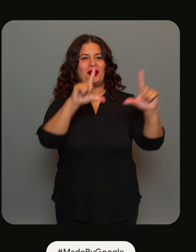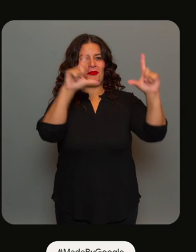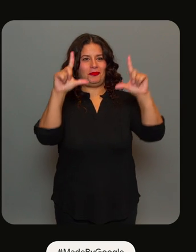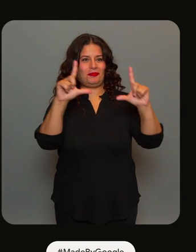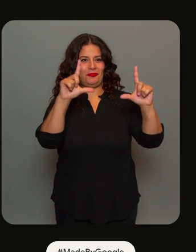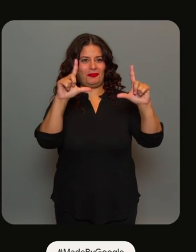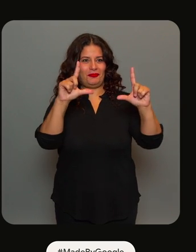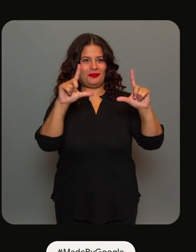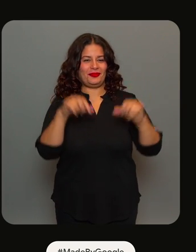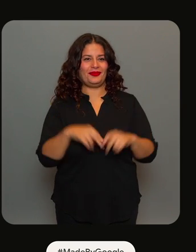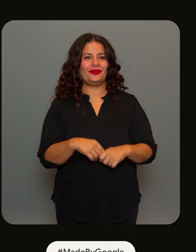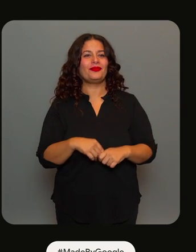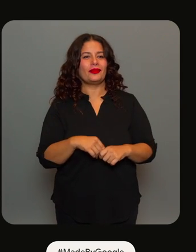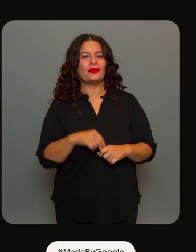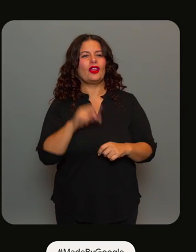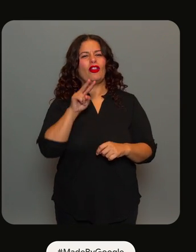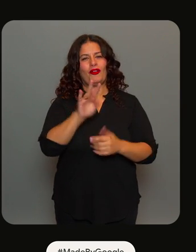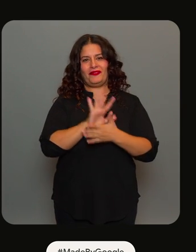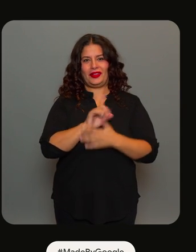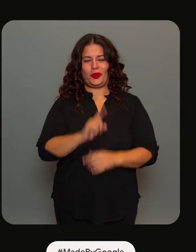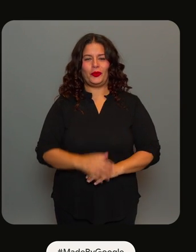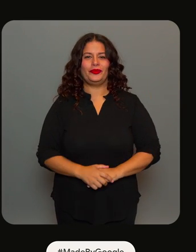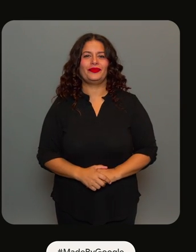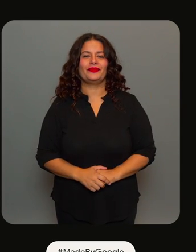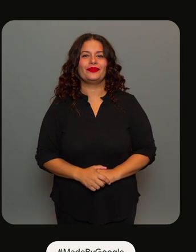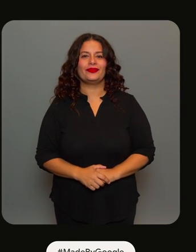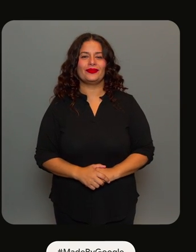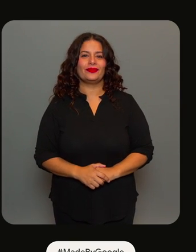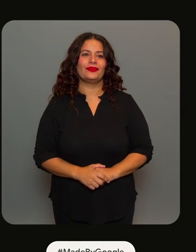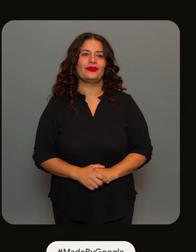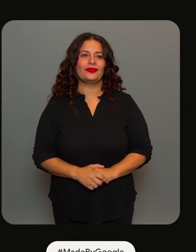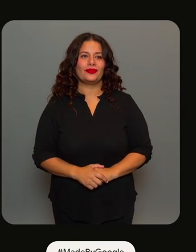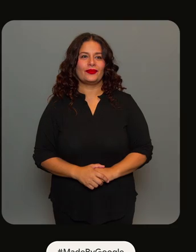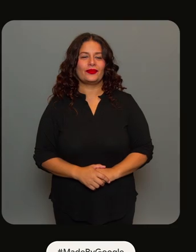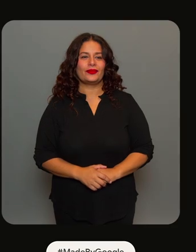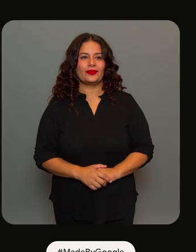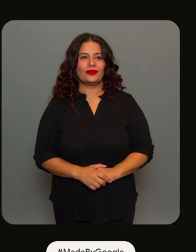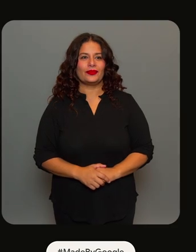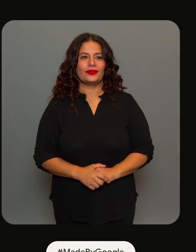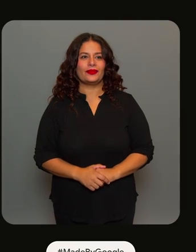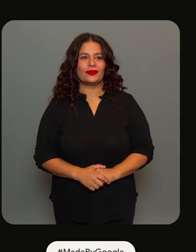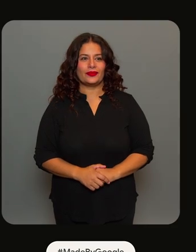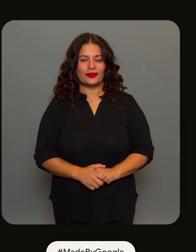Here it is in action.